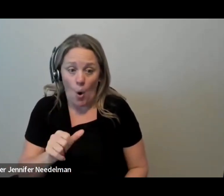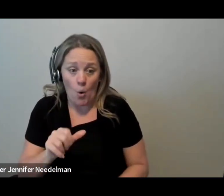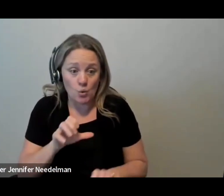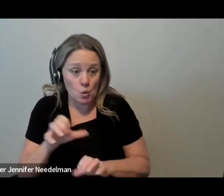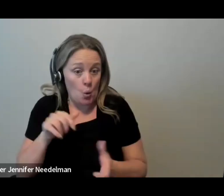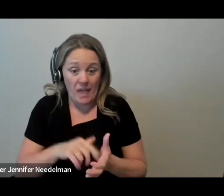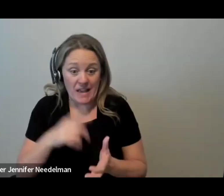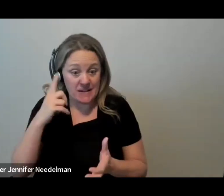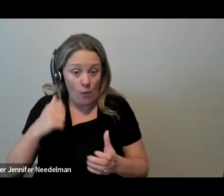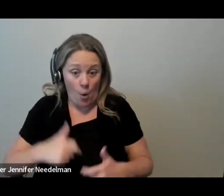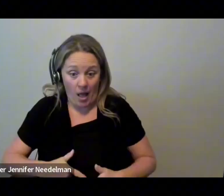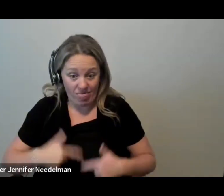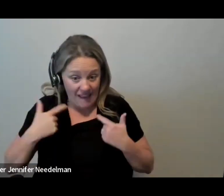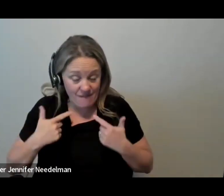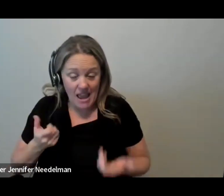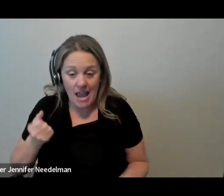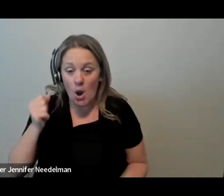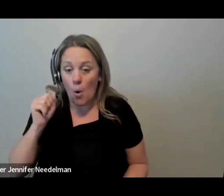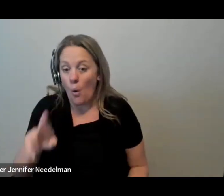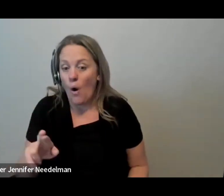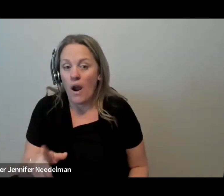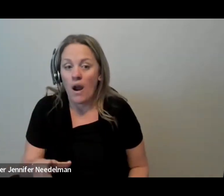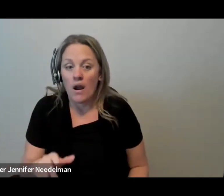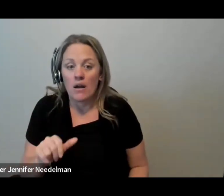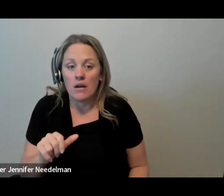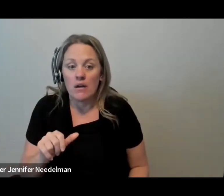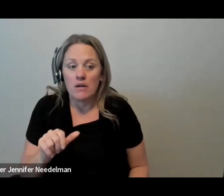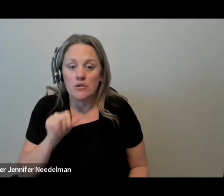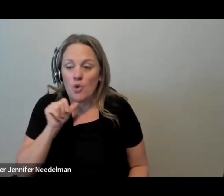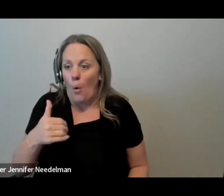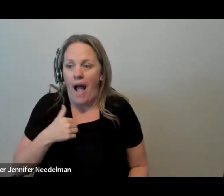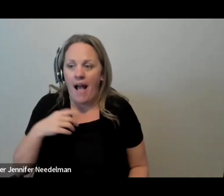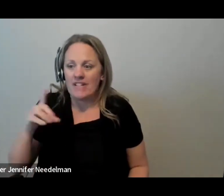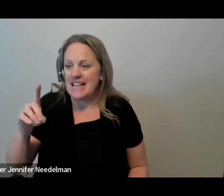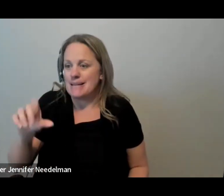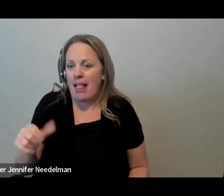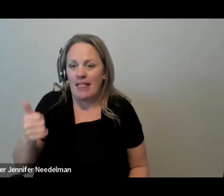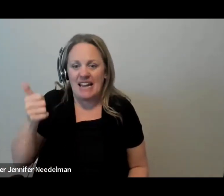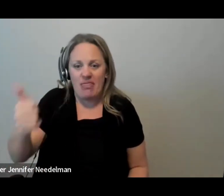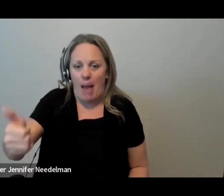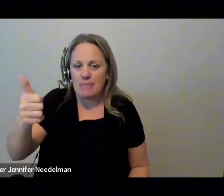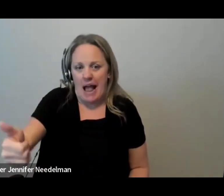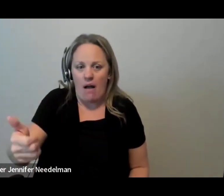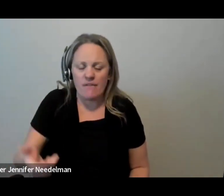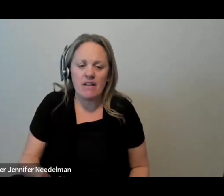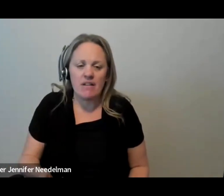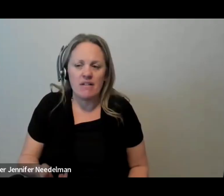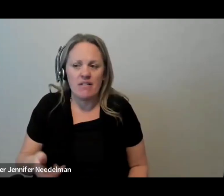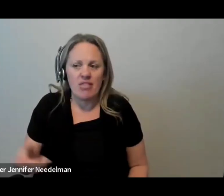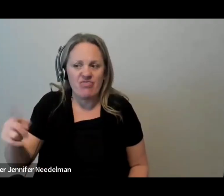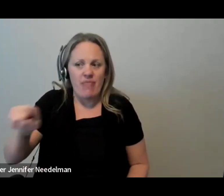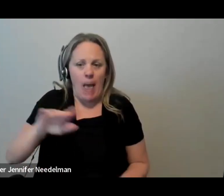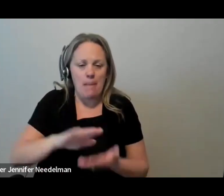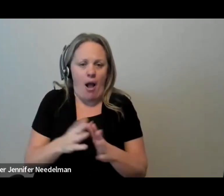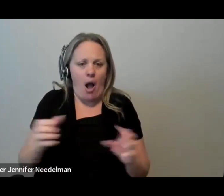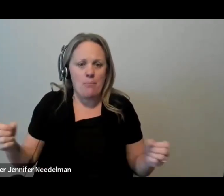and, and or don't have, you know, themselves have a disability or a close family member, people get afraid to talk about disabilities and accessibility.